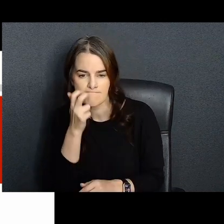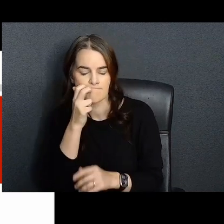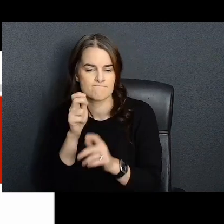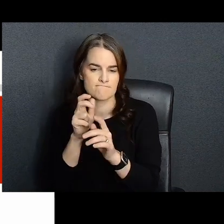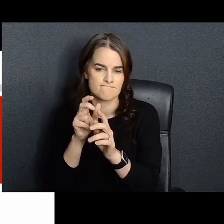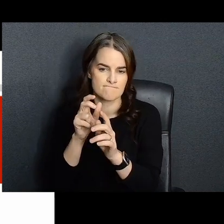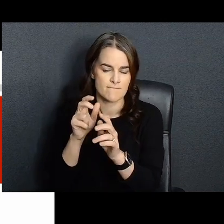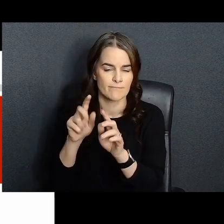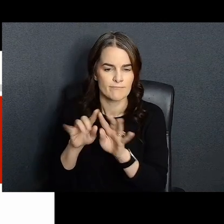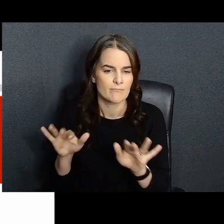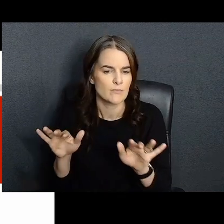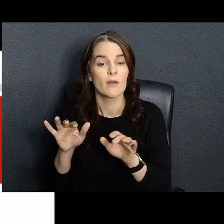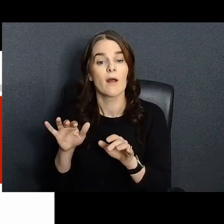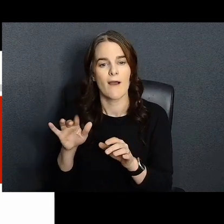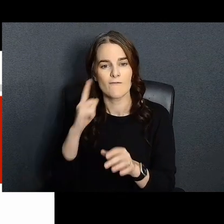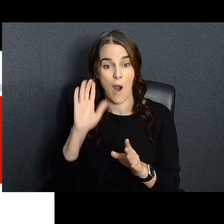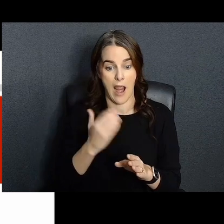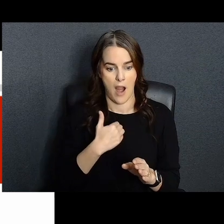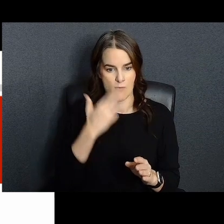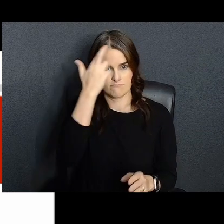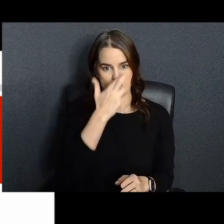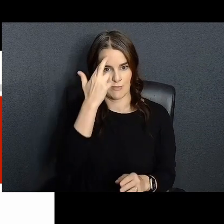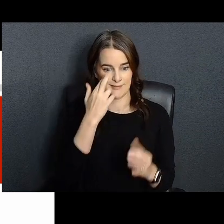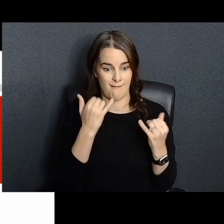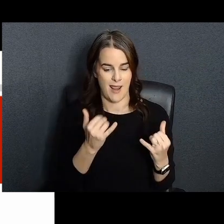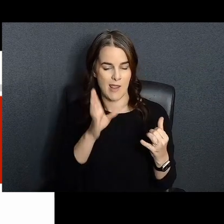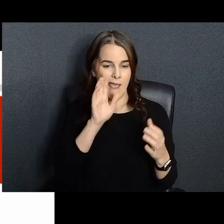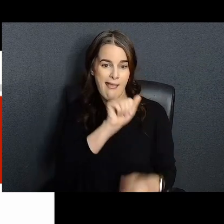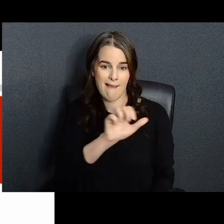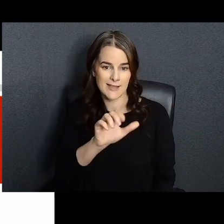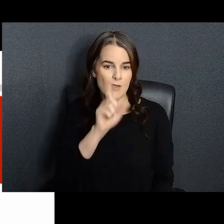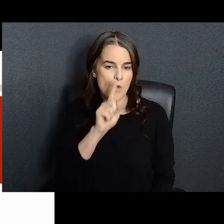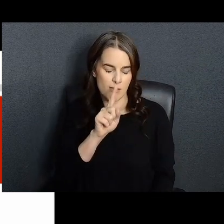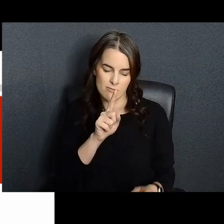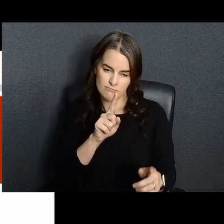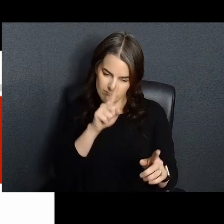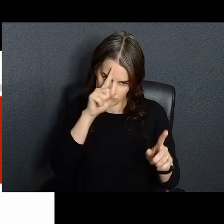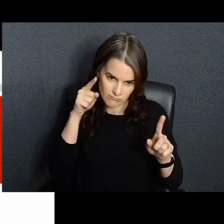For our purposes today, AAC is really going to refer to those specific AAC apps